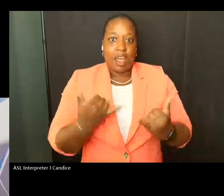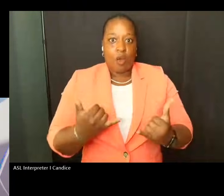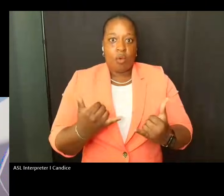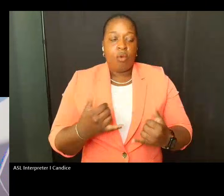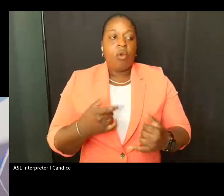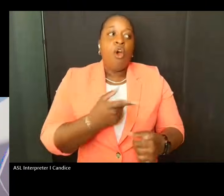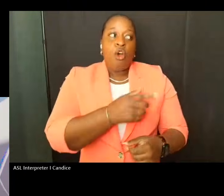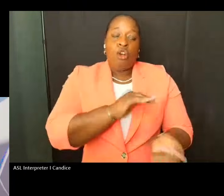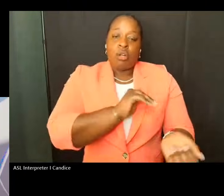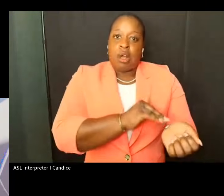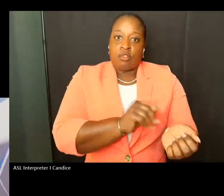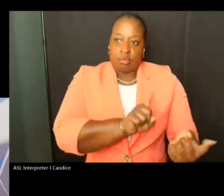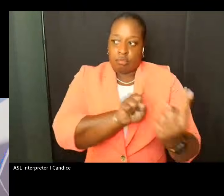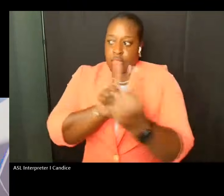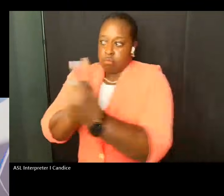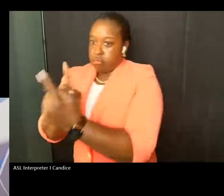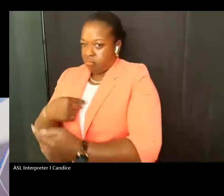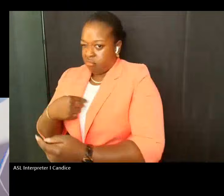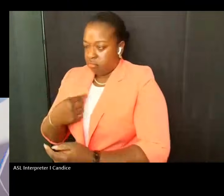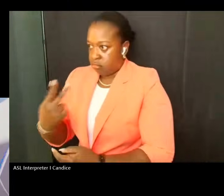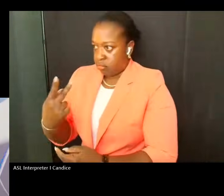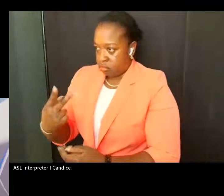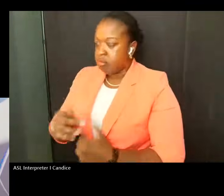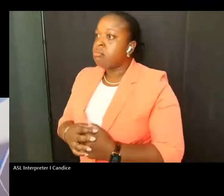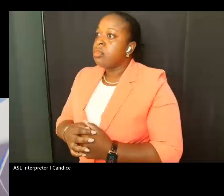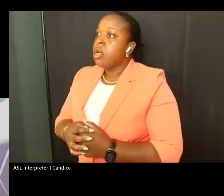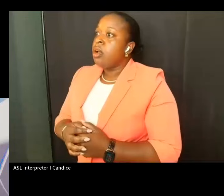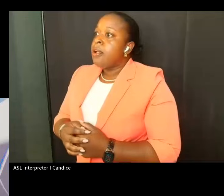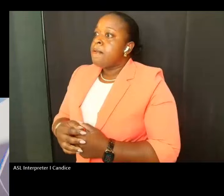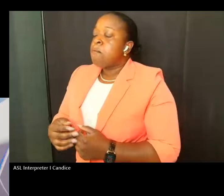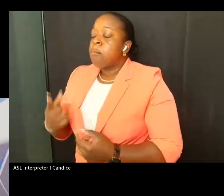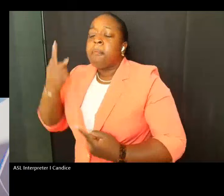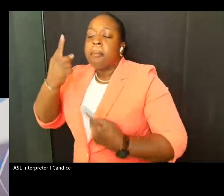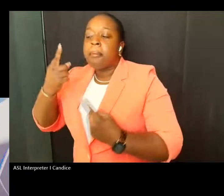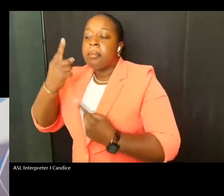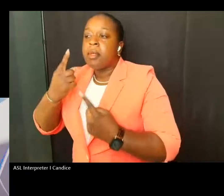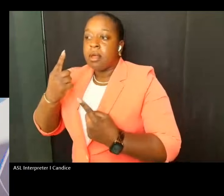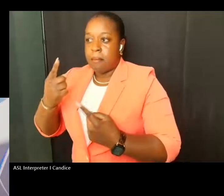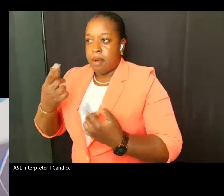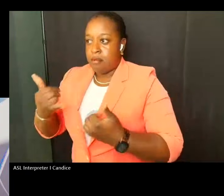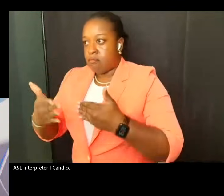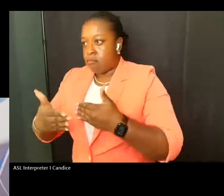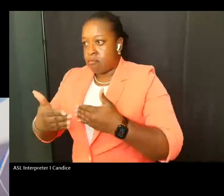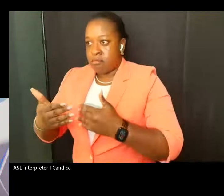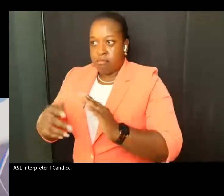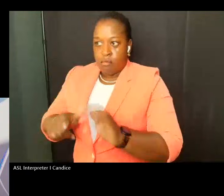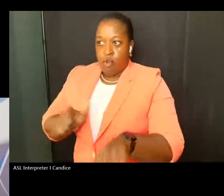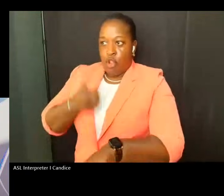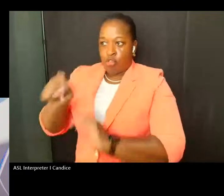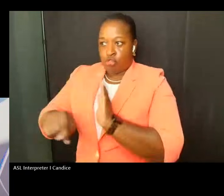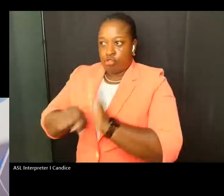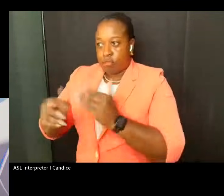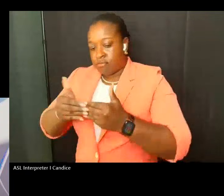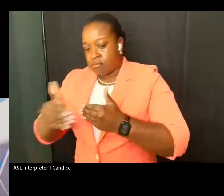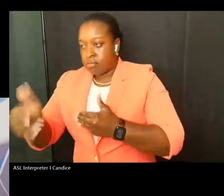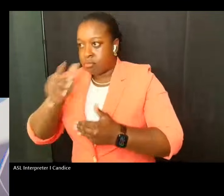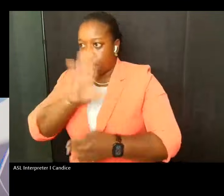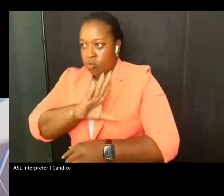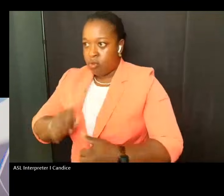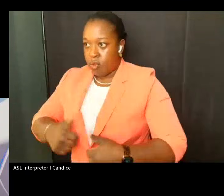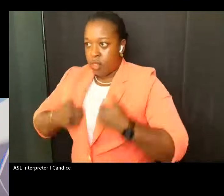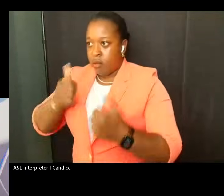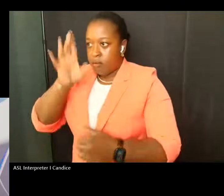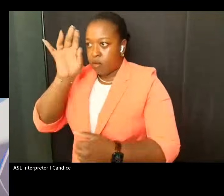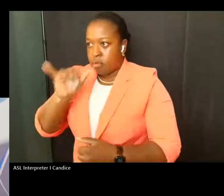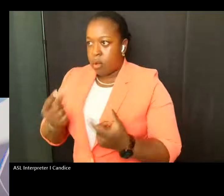side and asked me and talked to me about thinking about long term and what's best for her long term.